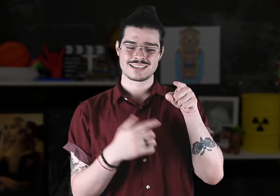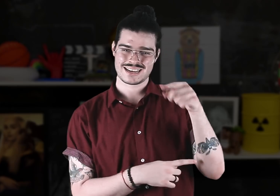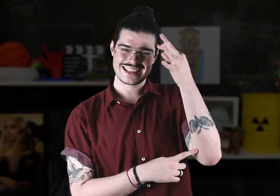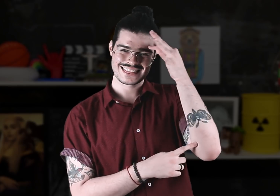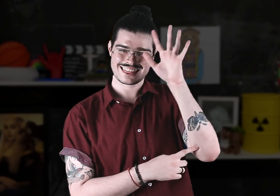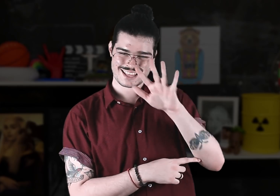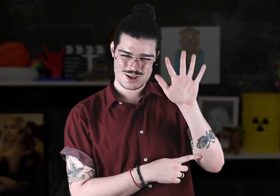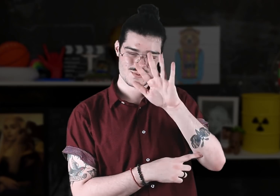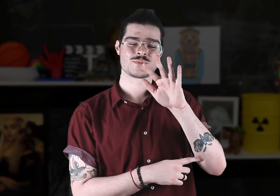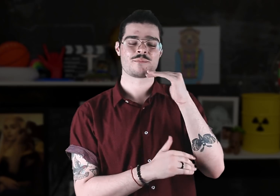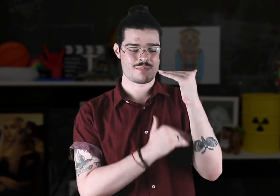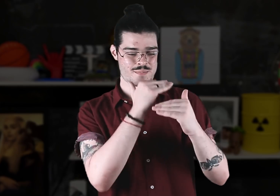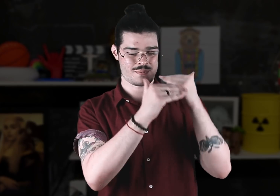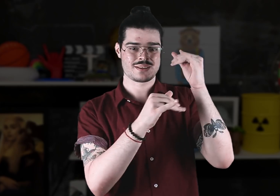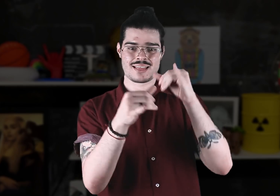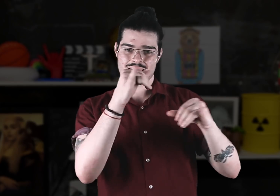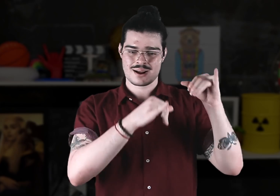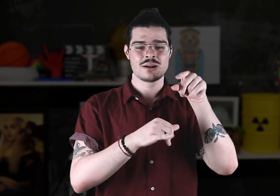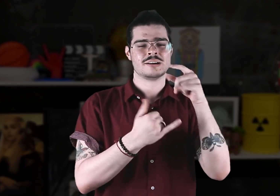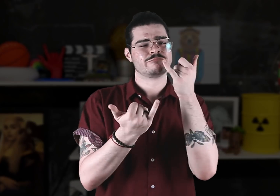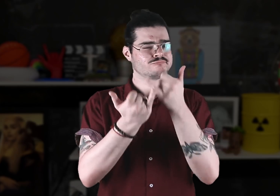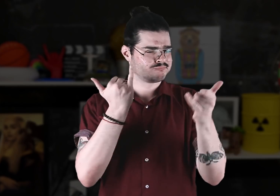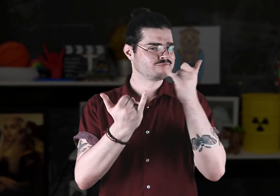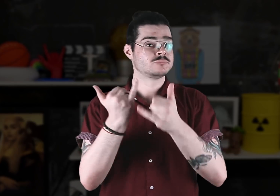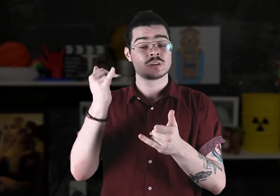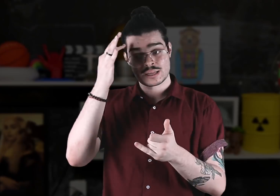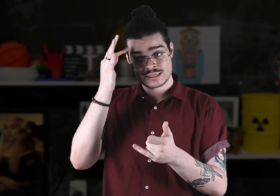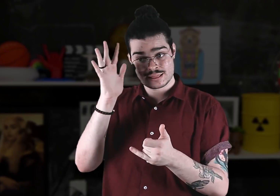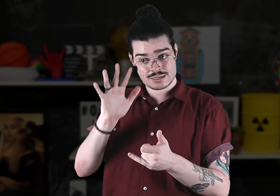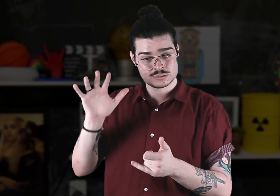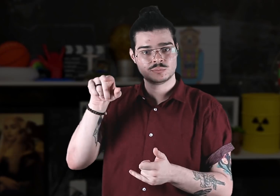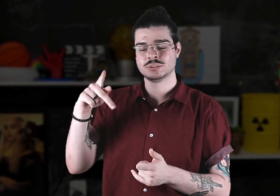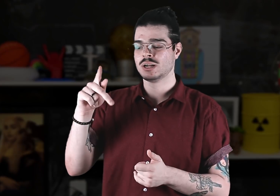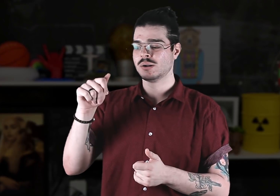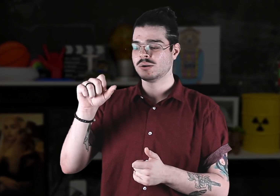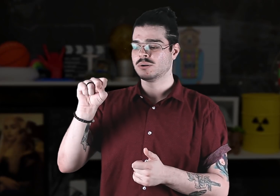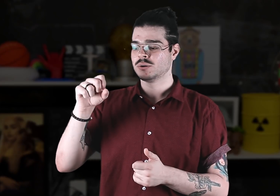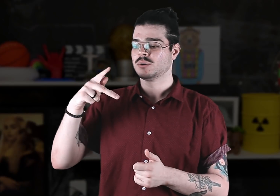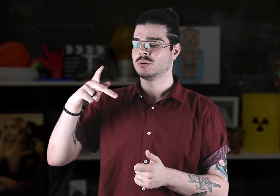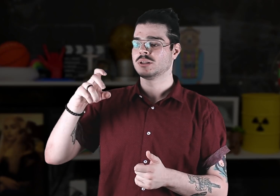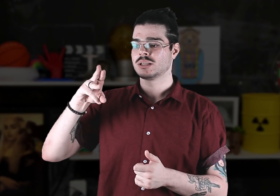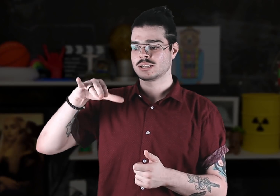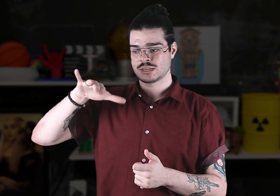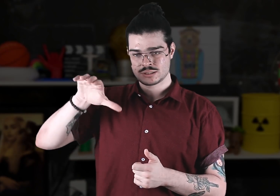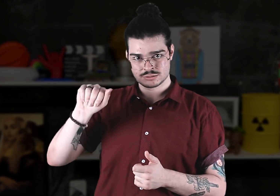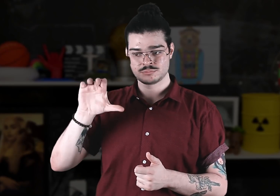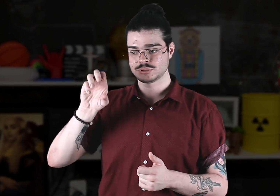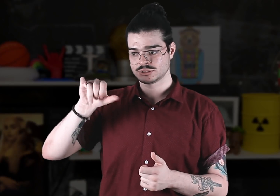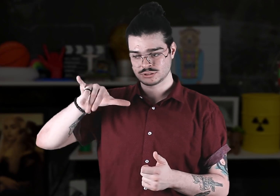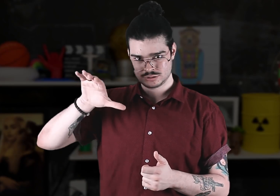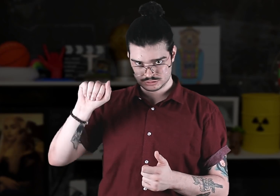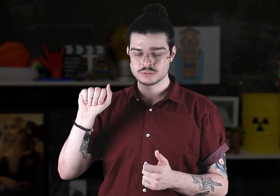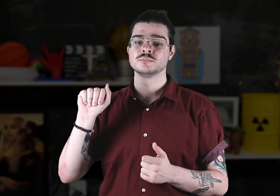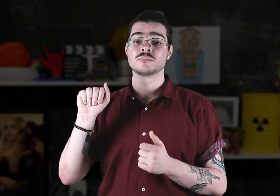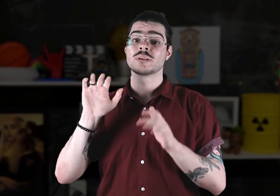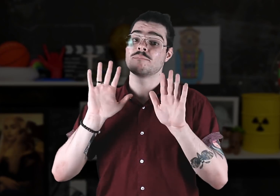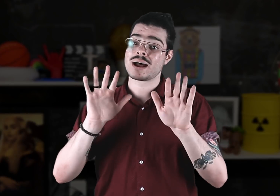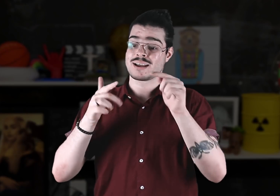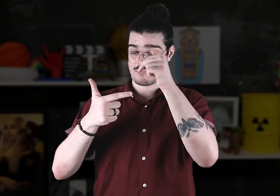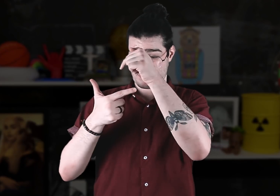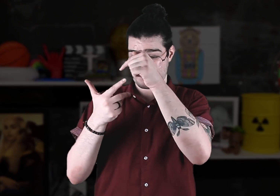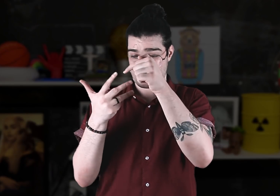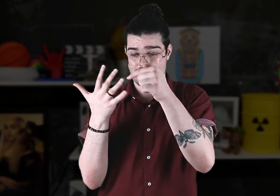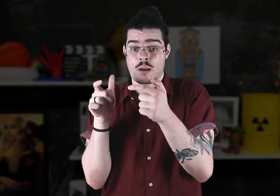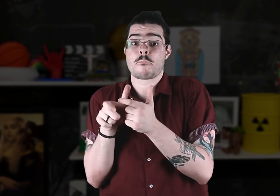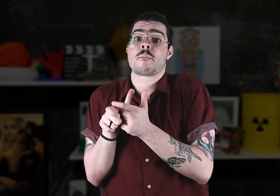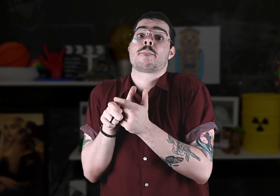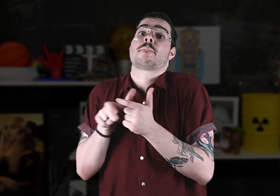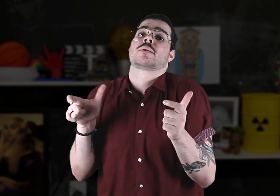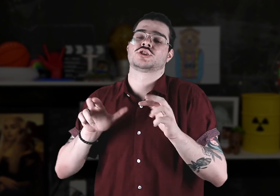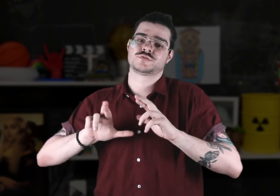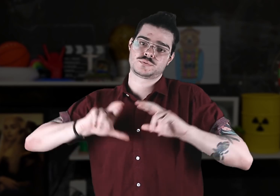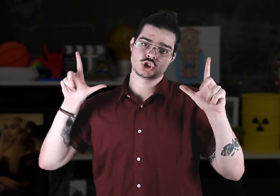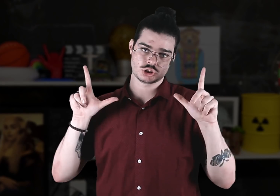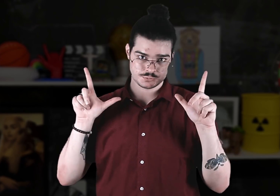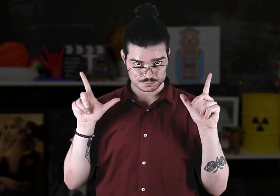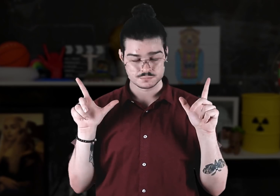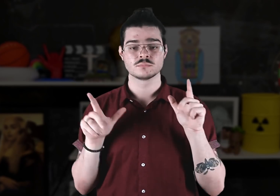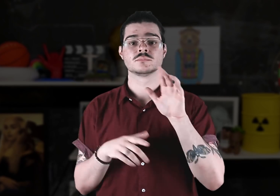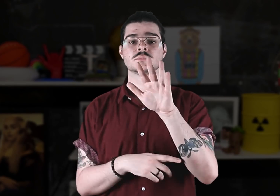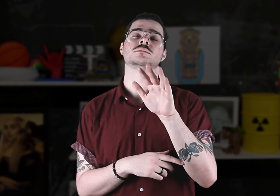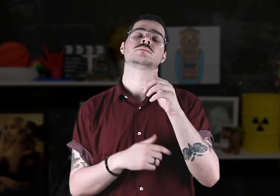This theory is very similar to Cosmic Panspermia, but most hypotheses are different.